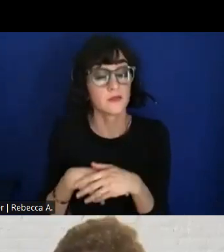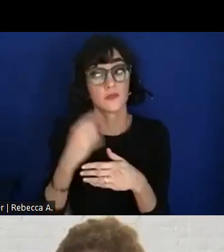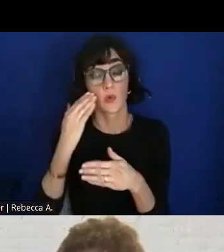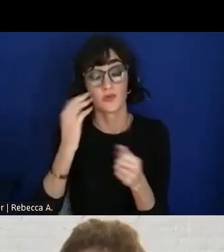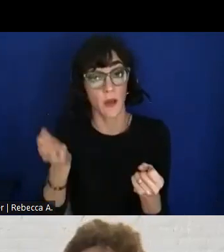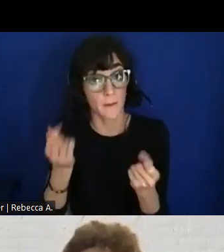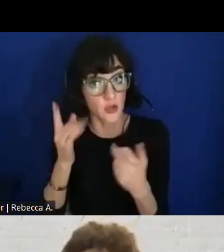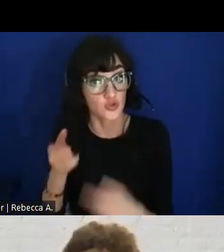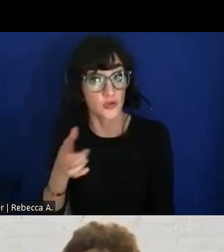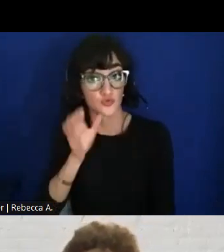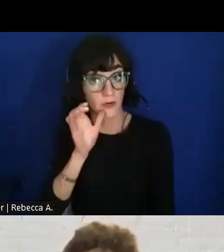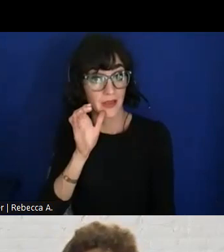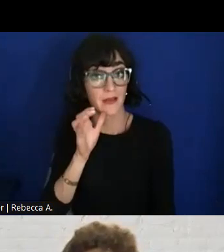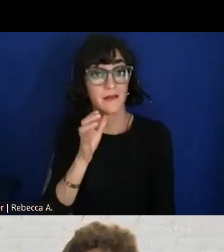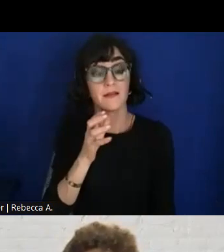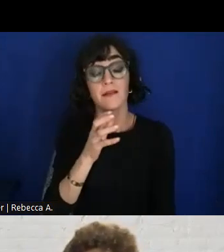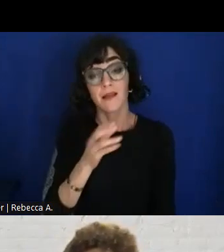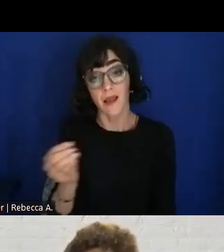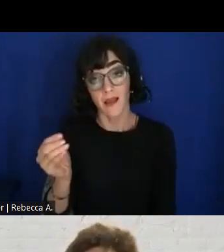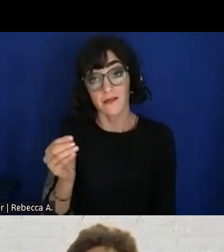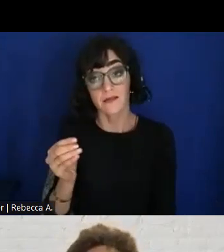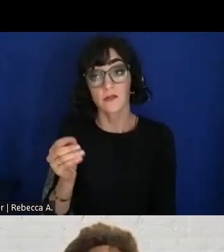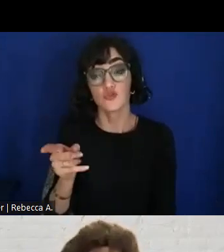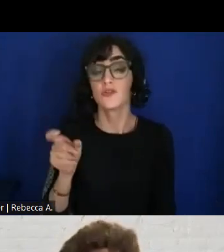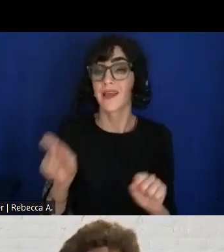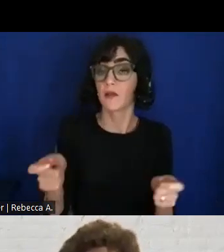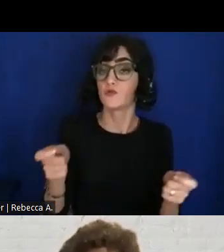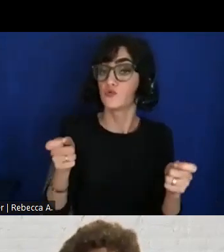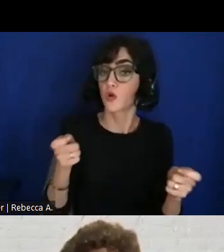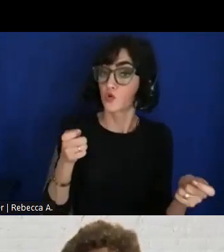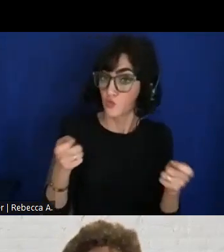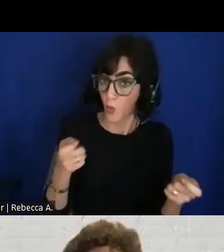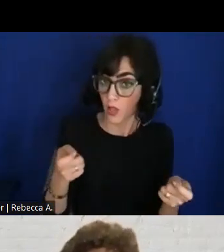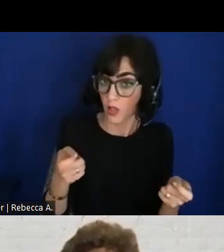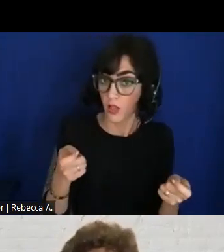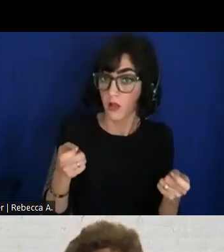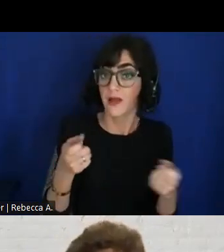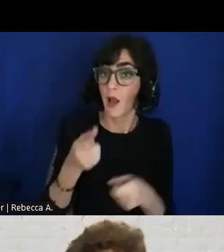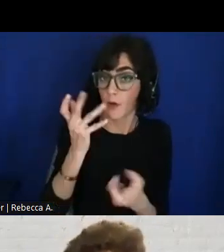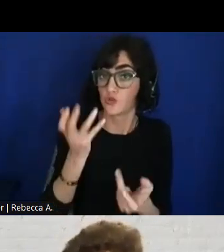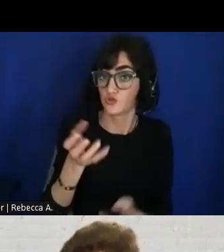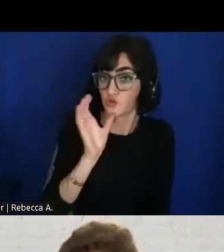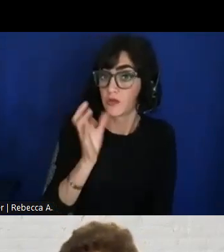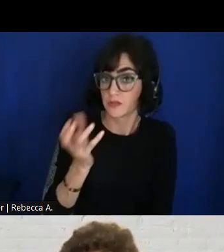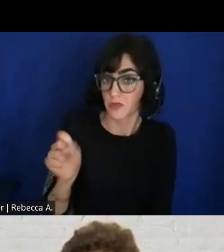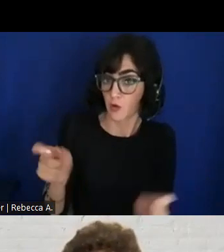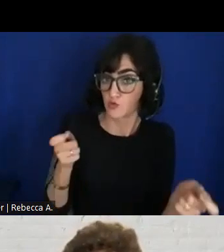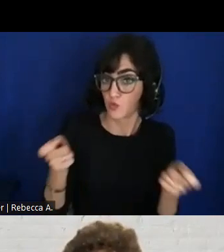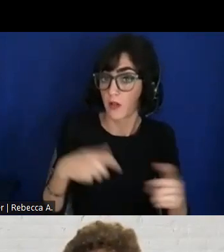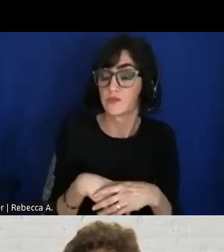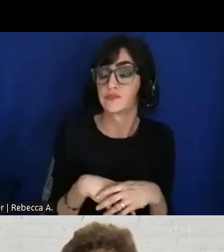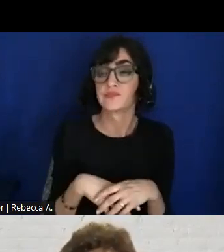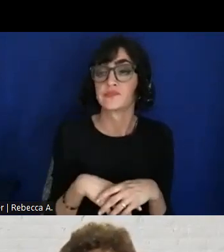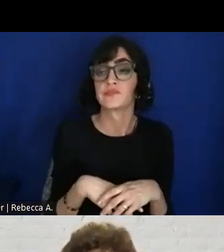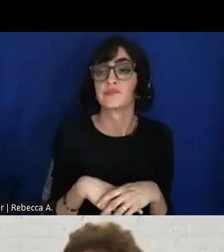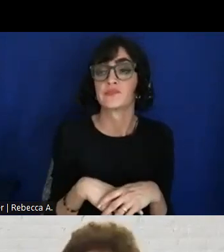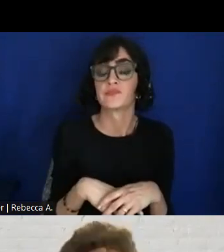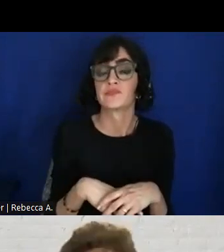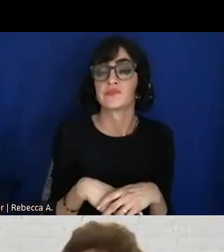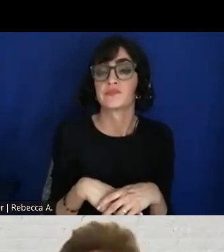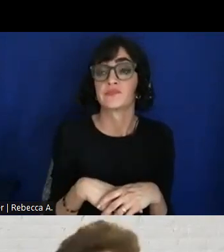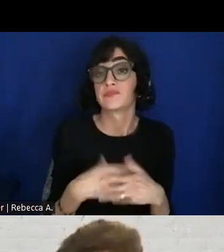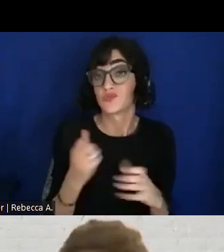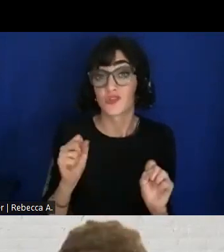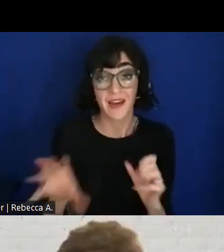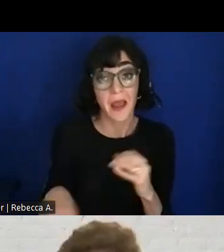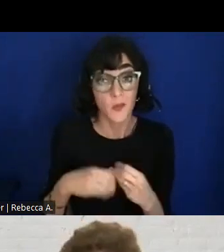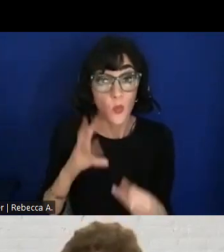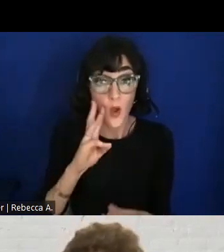but she can even control the how much uh she's drinking easier and put water down what she's